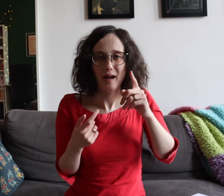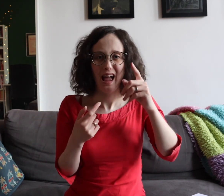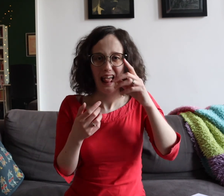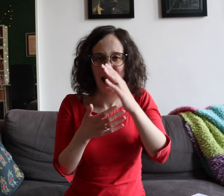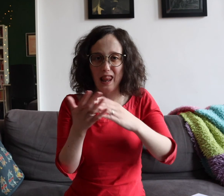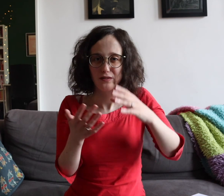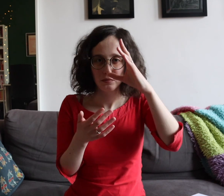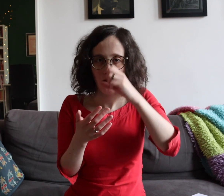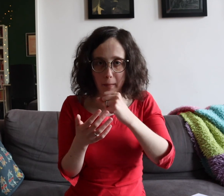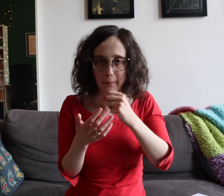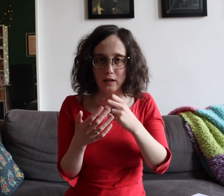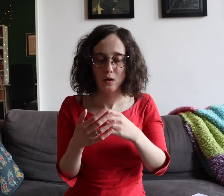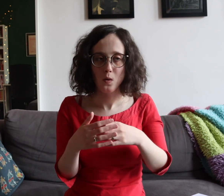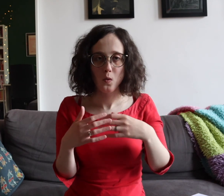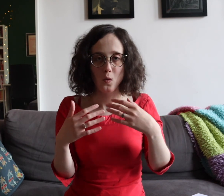I'm only getting half of what they're saying.